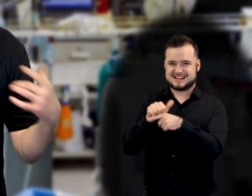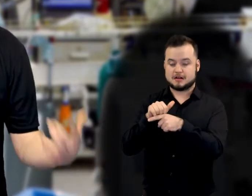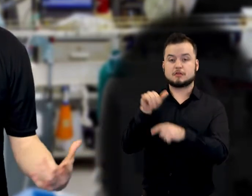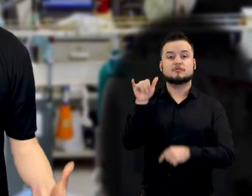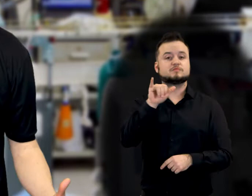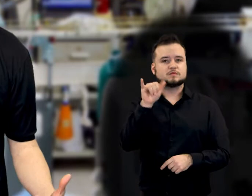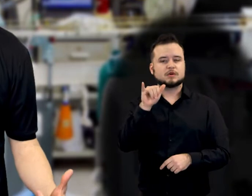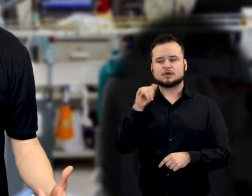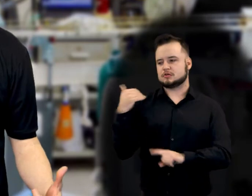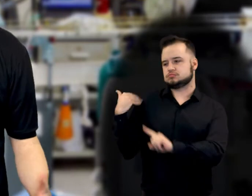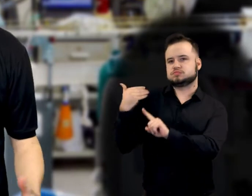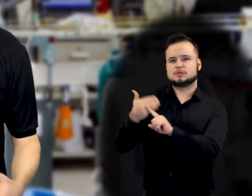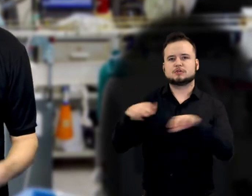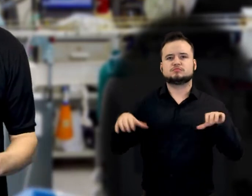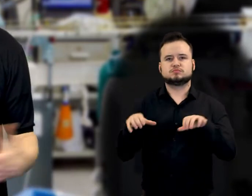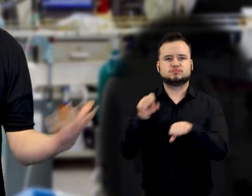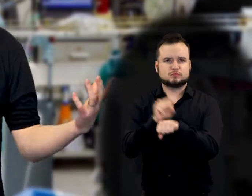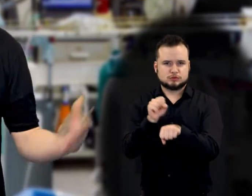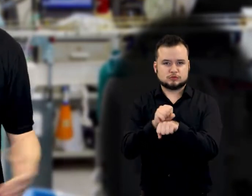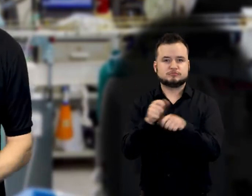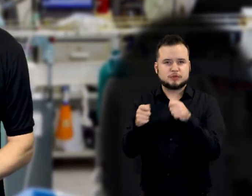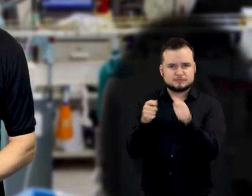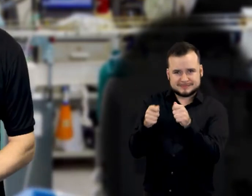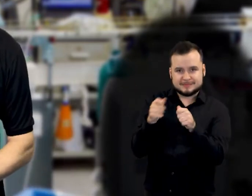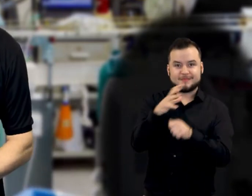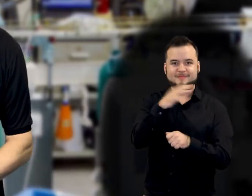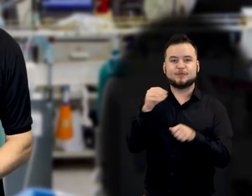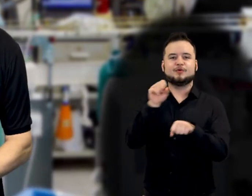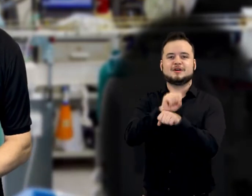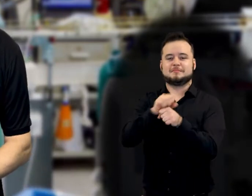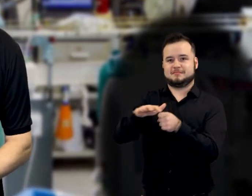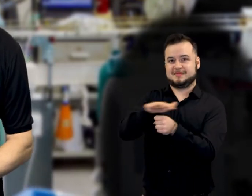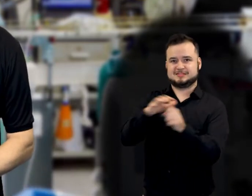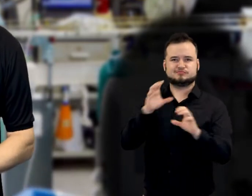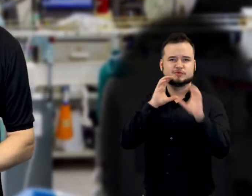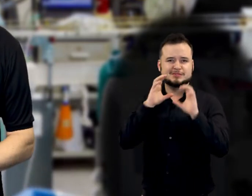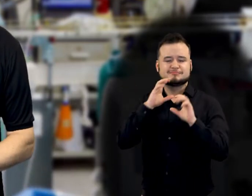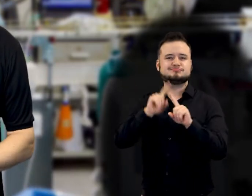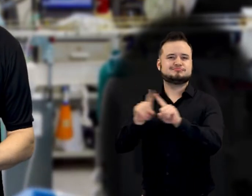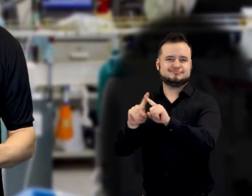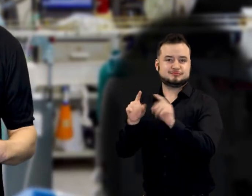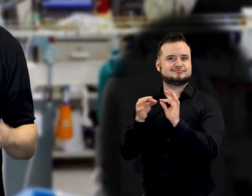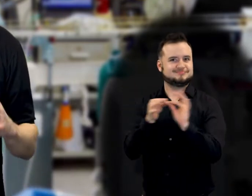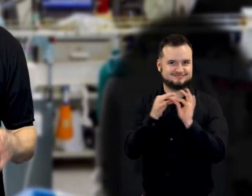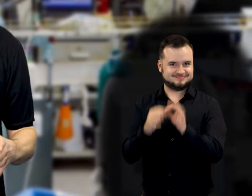as well for performance management and other workplace communications.